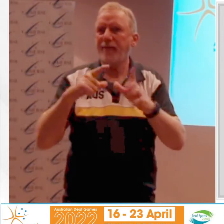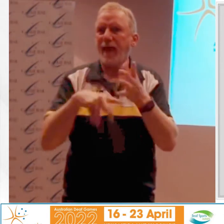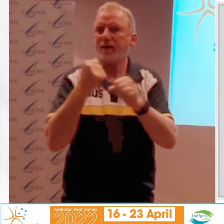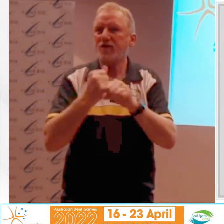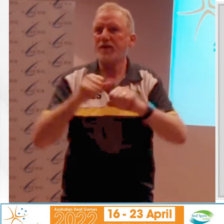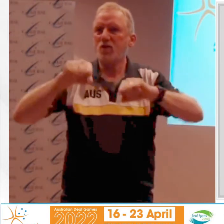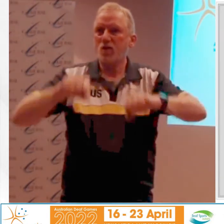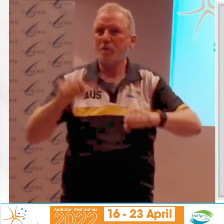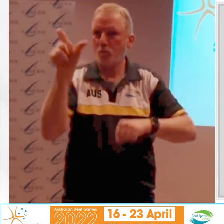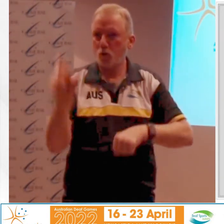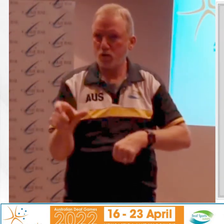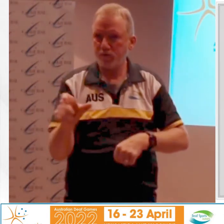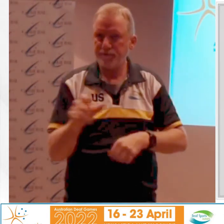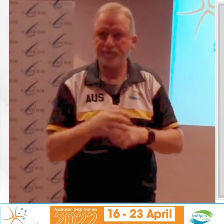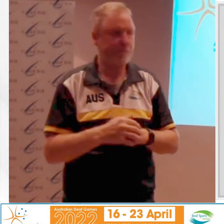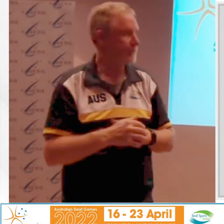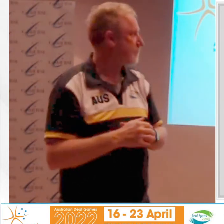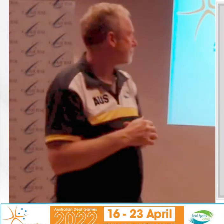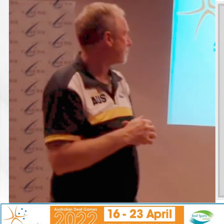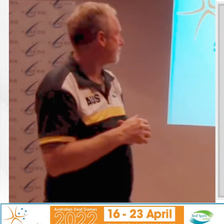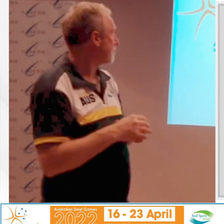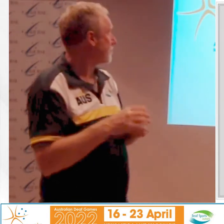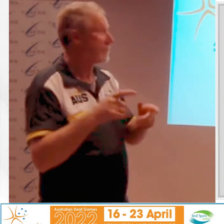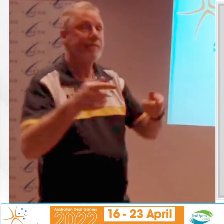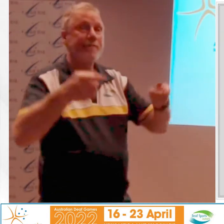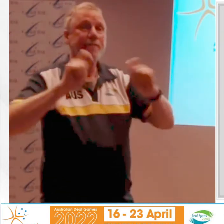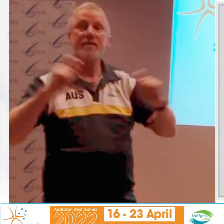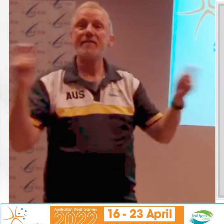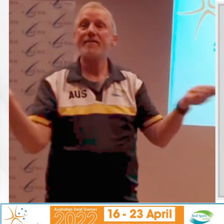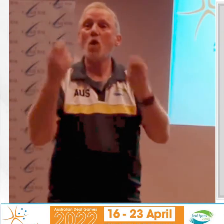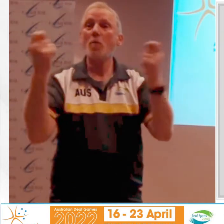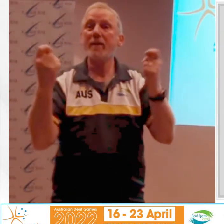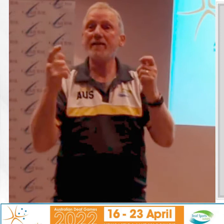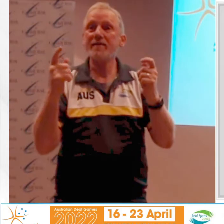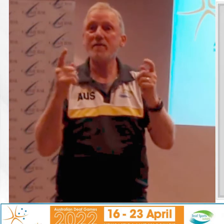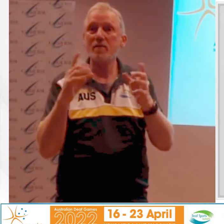So I would like to acknowledge all those people. We've got the acting chairperson